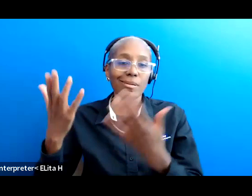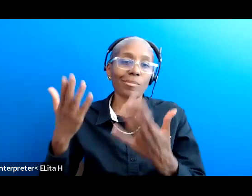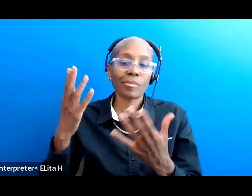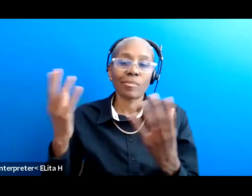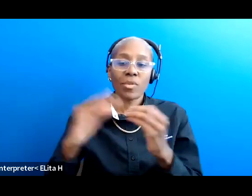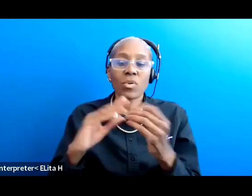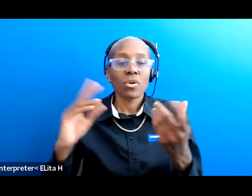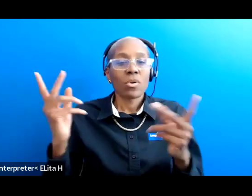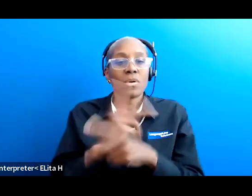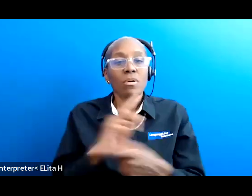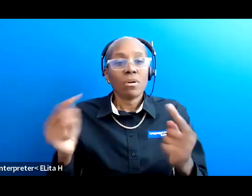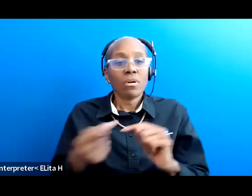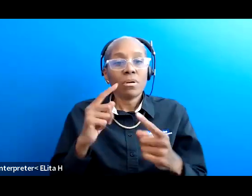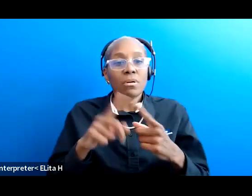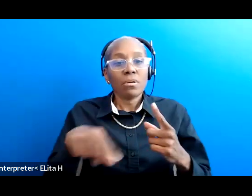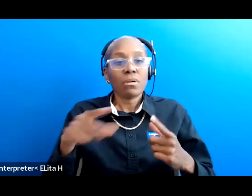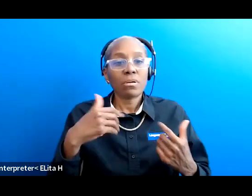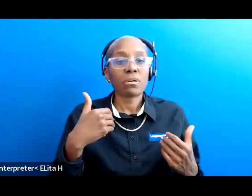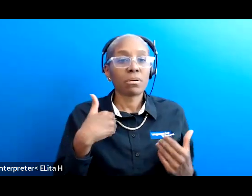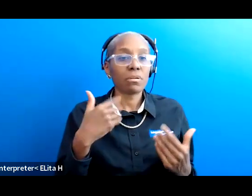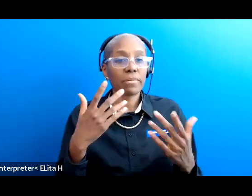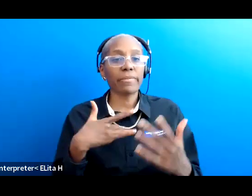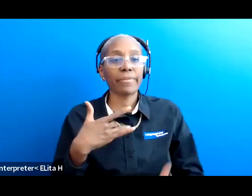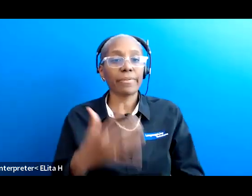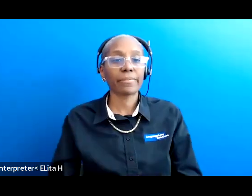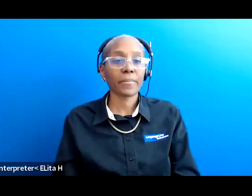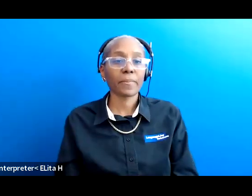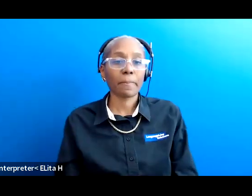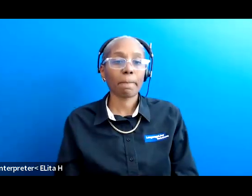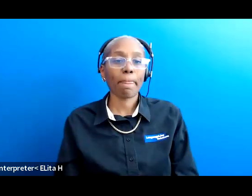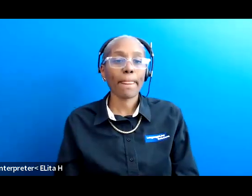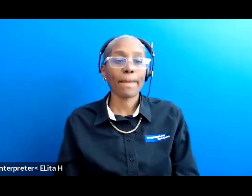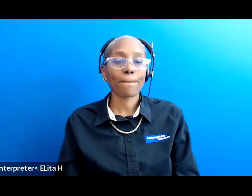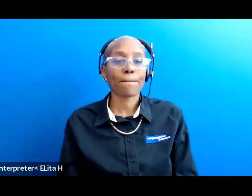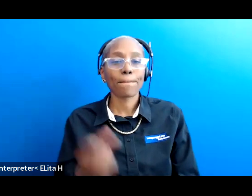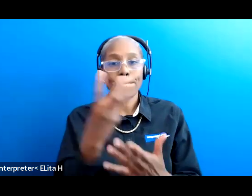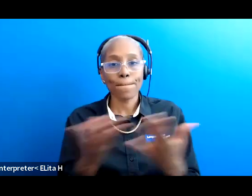painful to you having sensation. So those are a couple of things to think about.